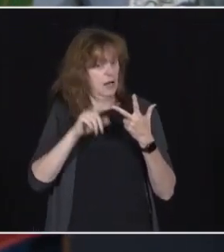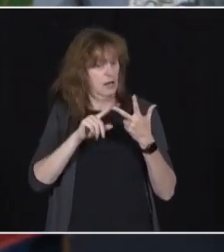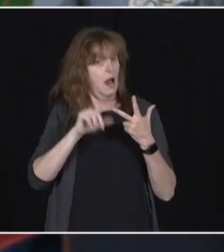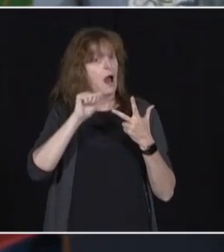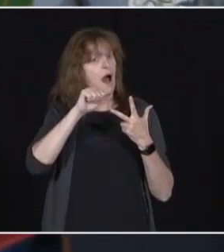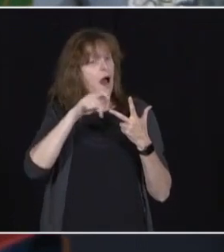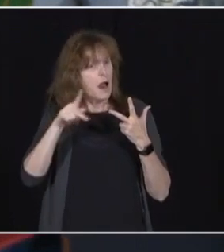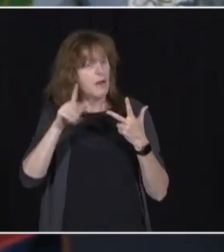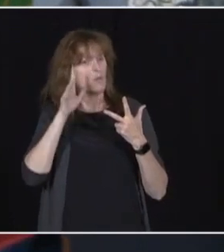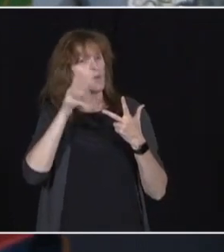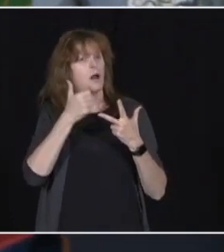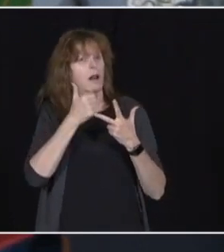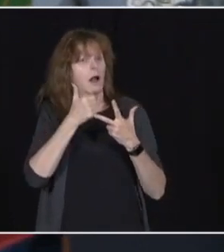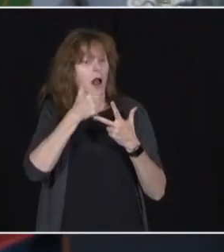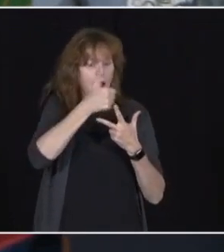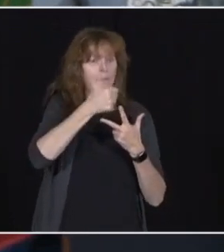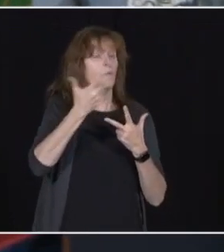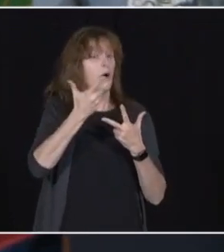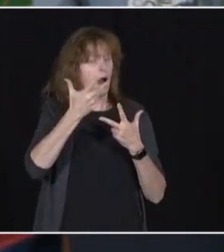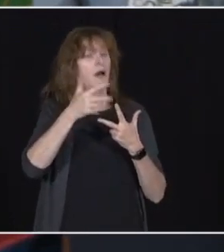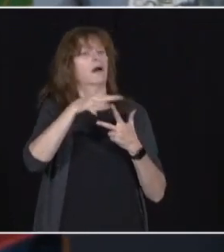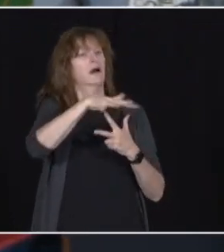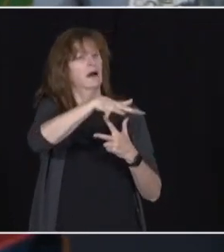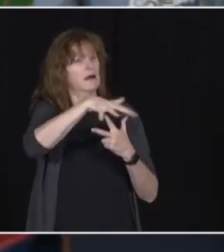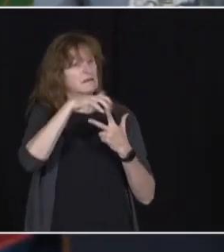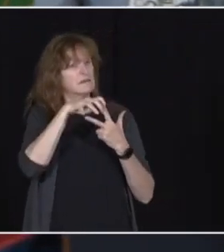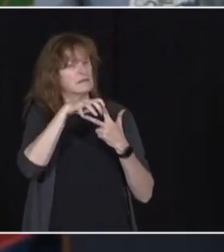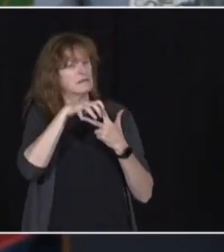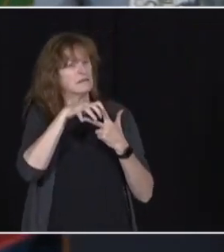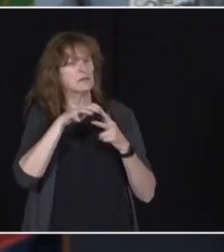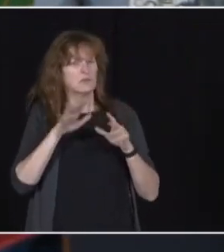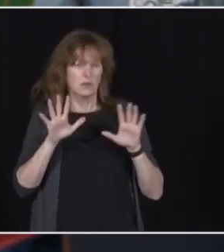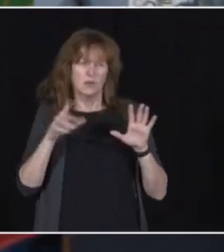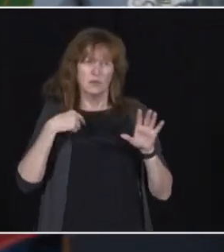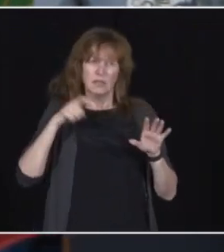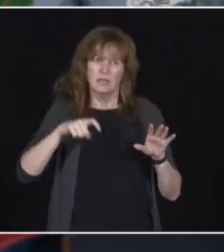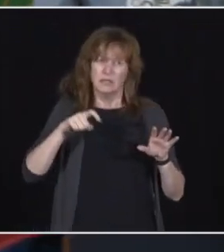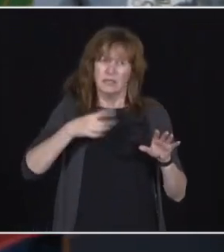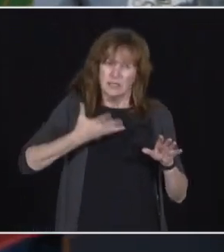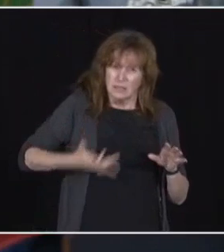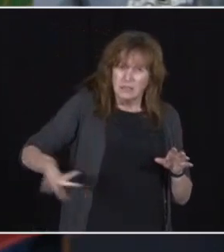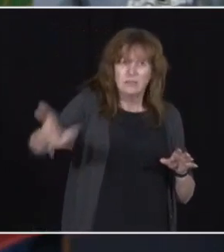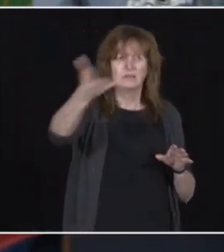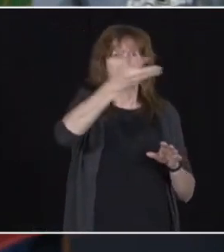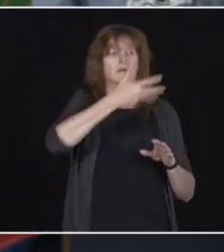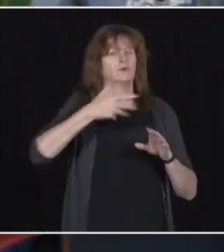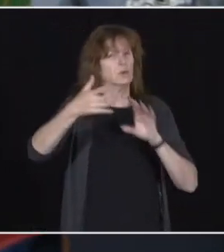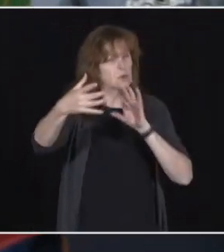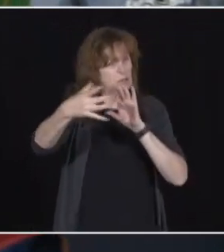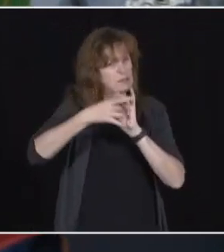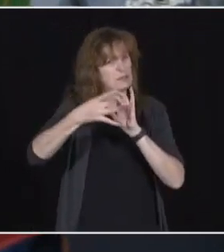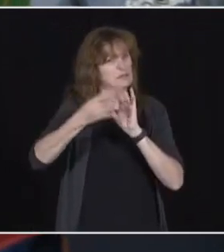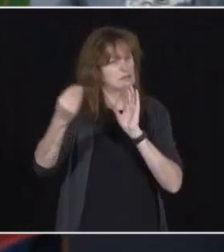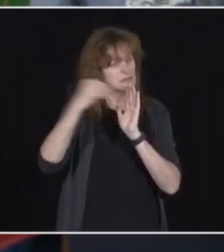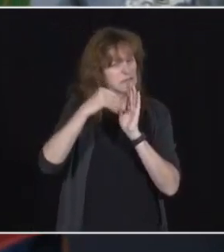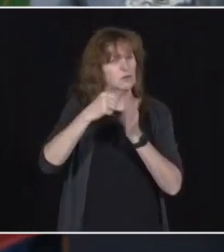And this app is going to help us do that. So, it is really critical that people download the app and we need a strong advertising